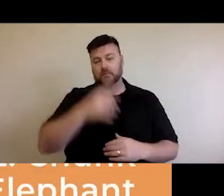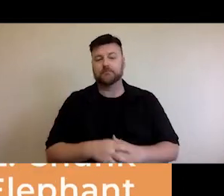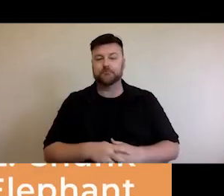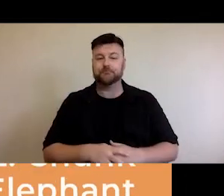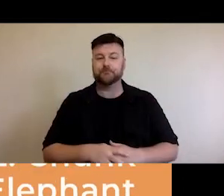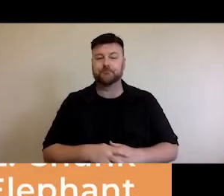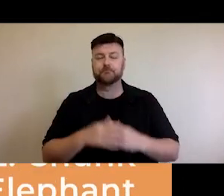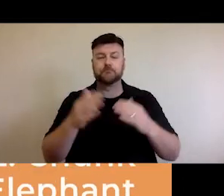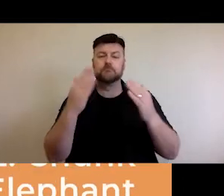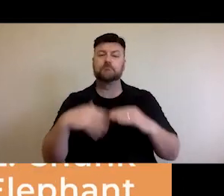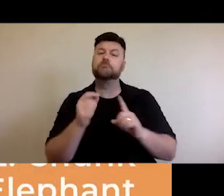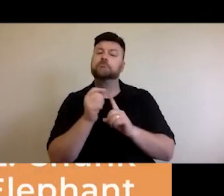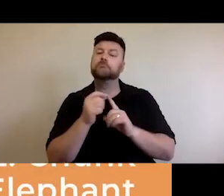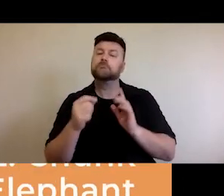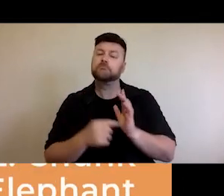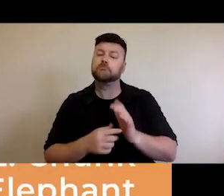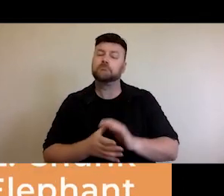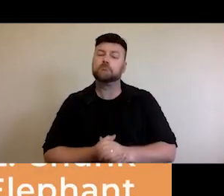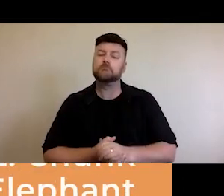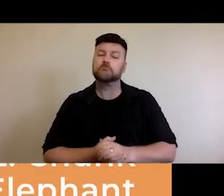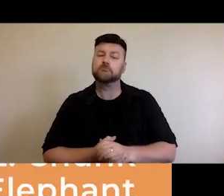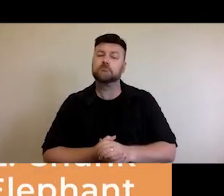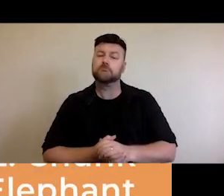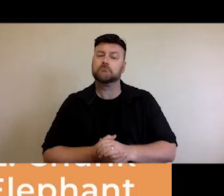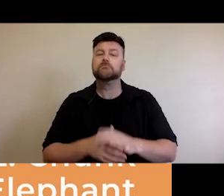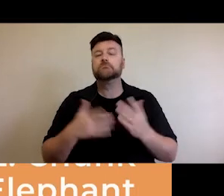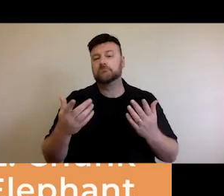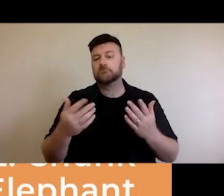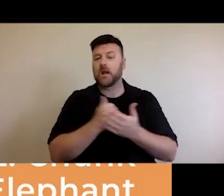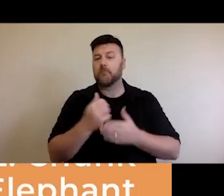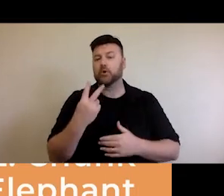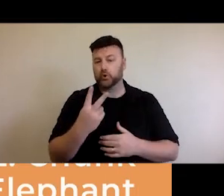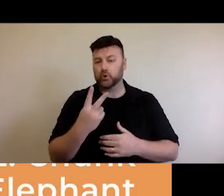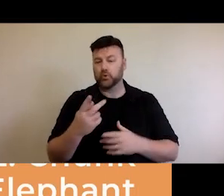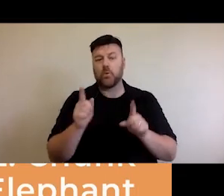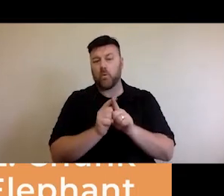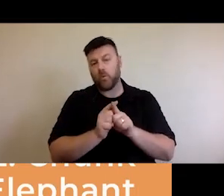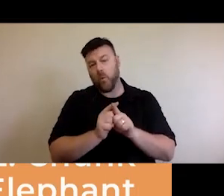I think, in terms of - this is Step 2, chunking up the elephant. It's a slide that has three major bullet